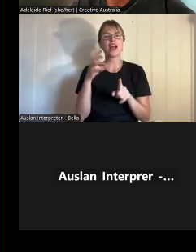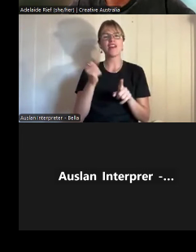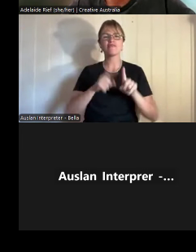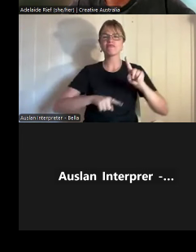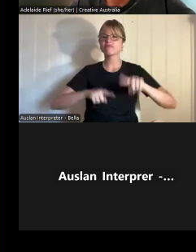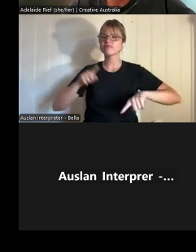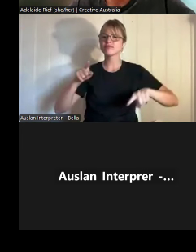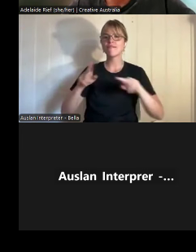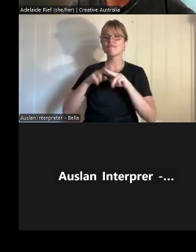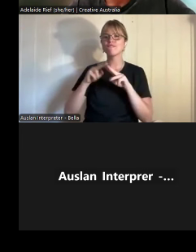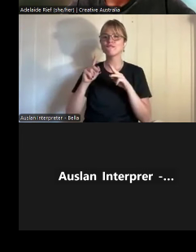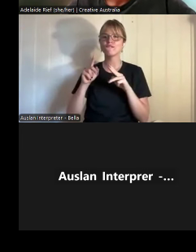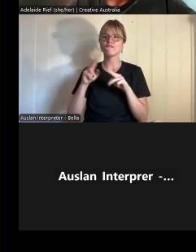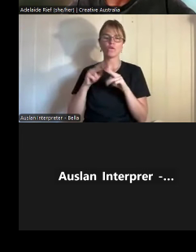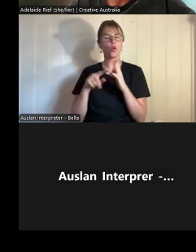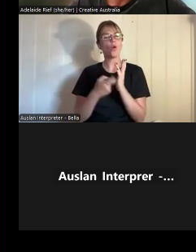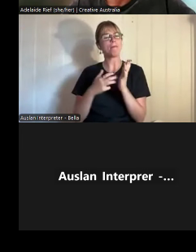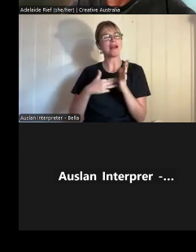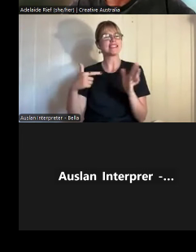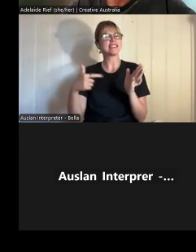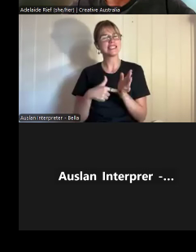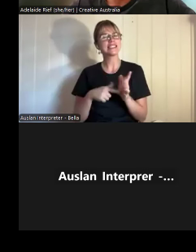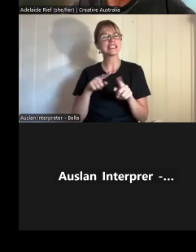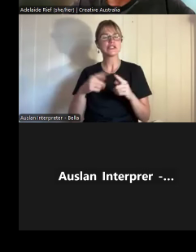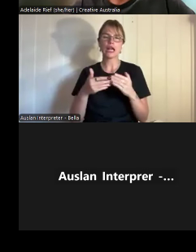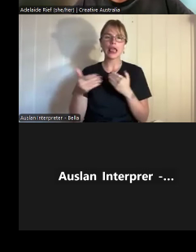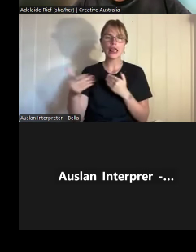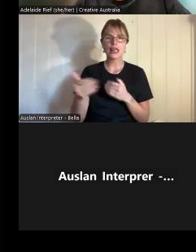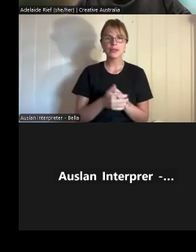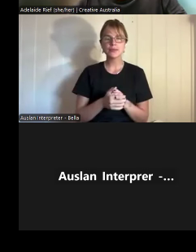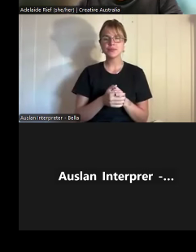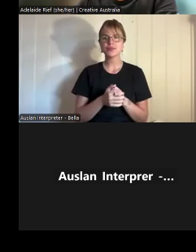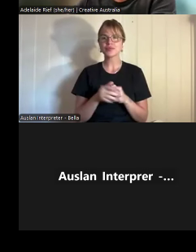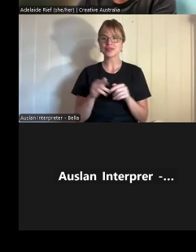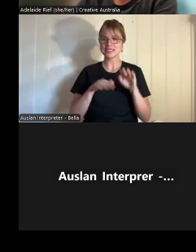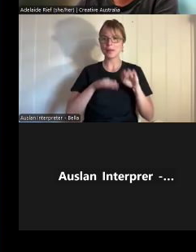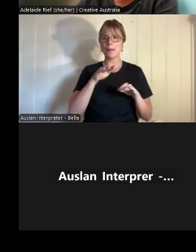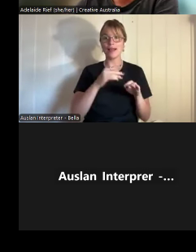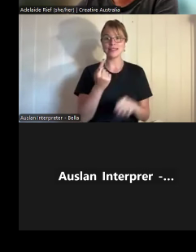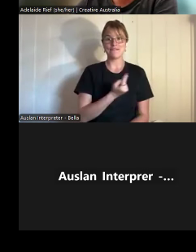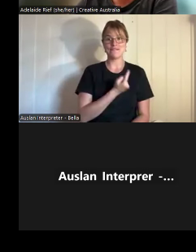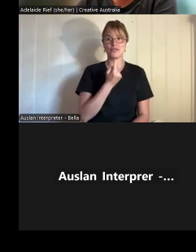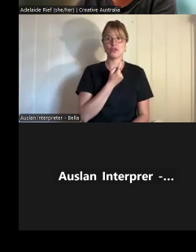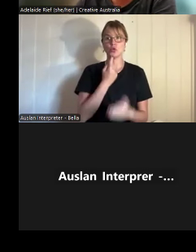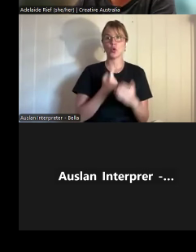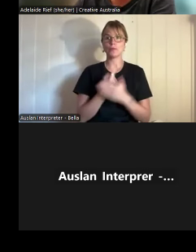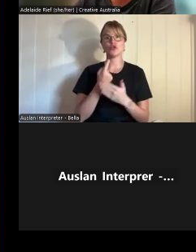topic areas. Again, similar to the individuals opportunity, the training must take place in